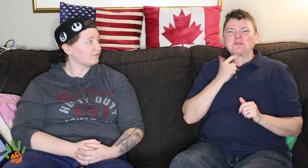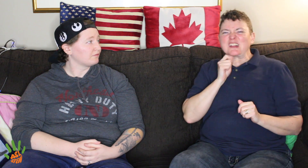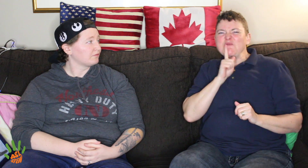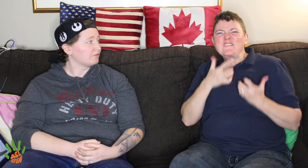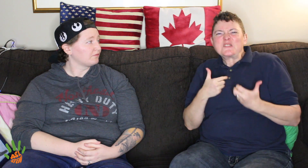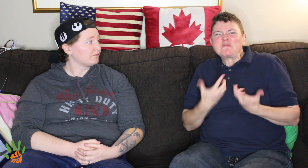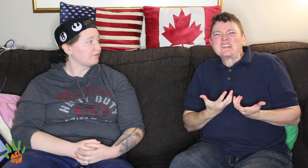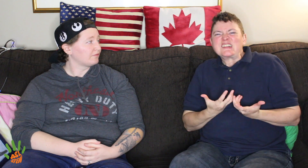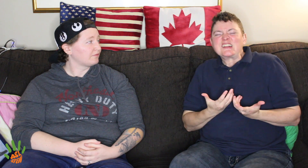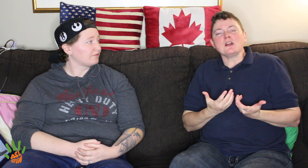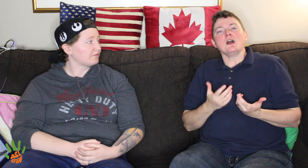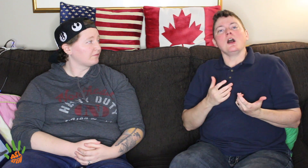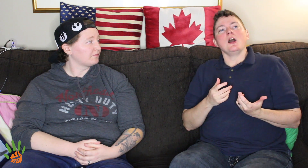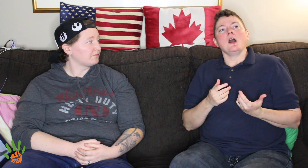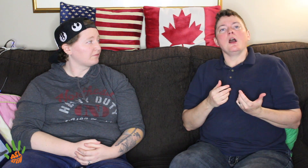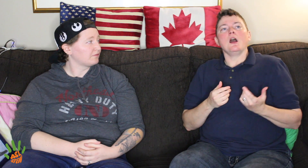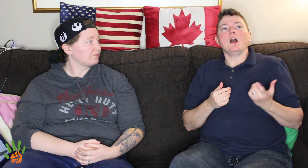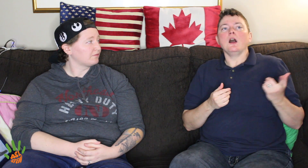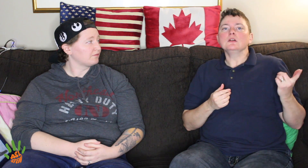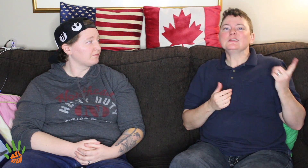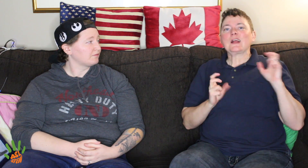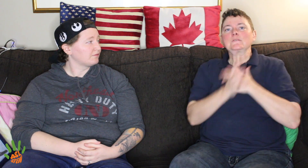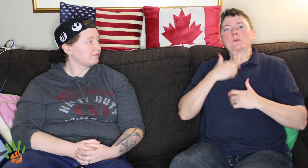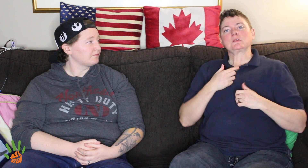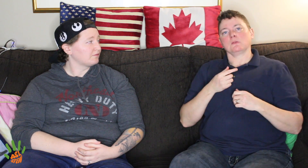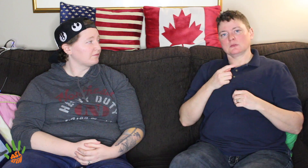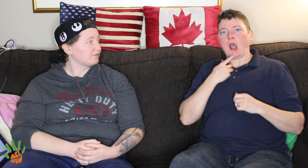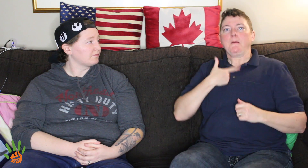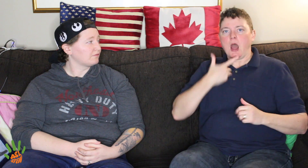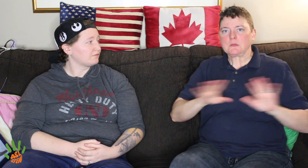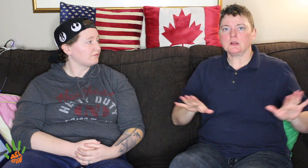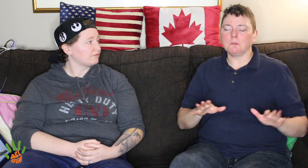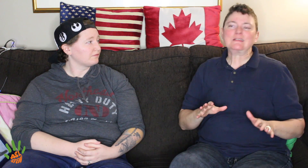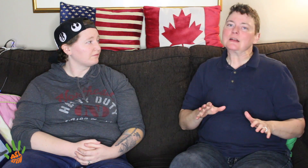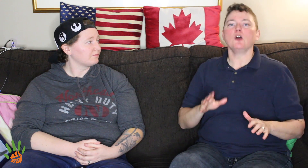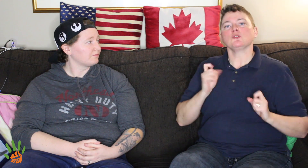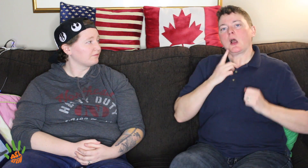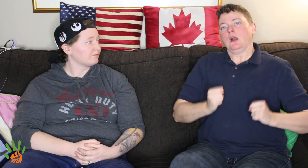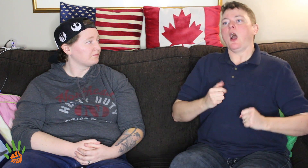hmmm, I don't really feel like it matches who I am. But I was kind of forced at the time to say I was a lesbian.